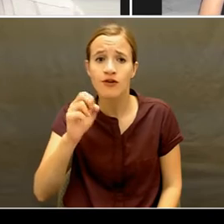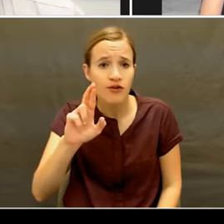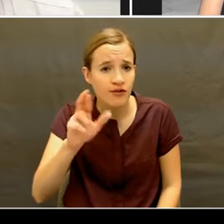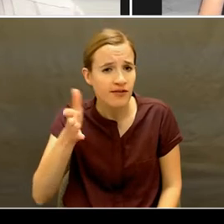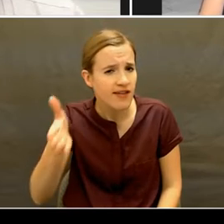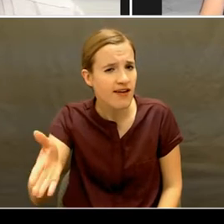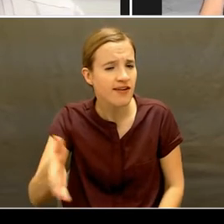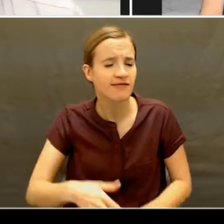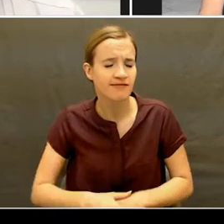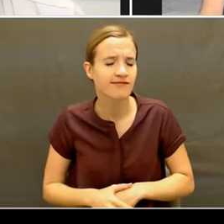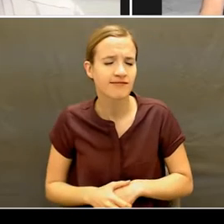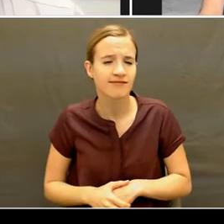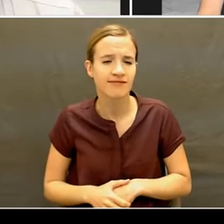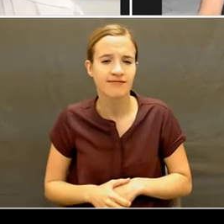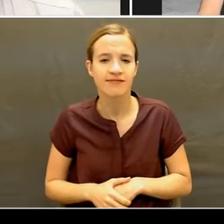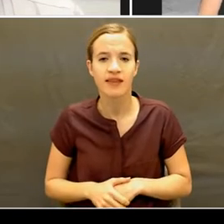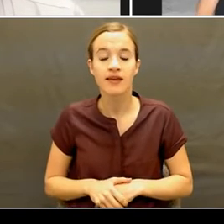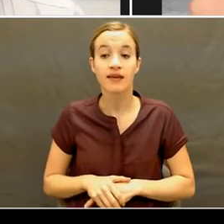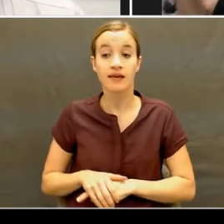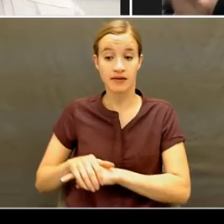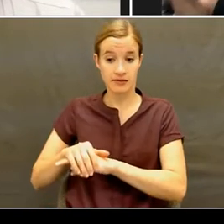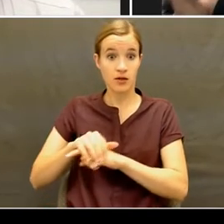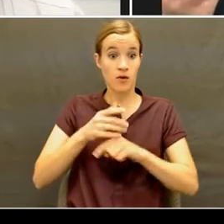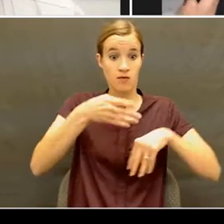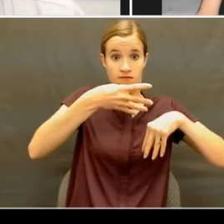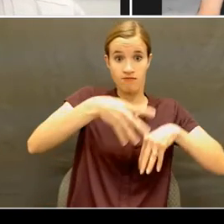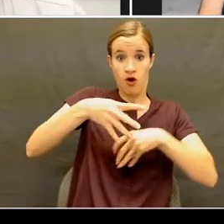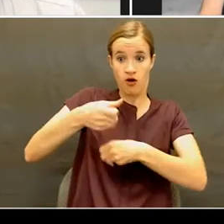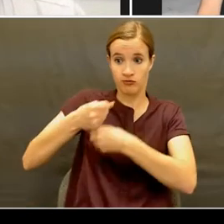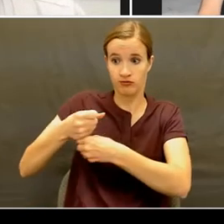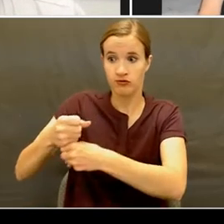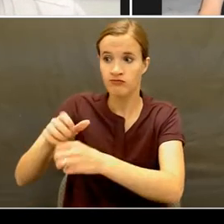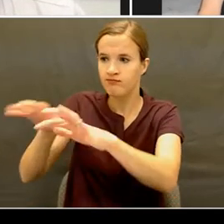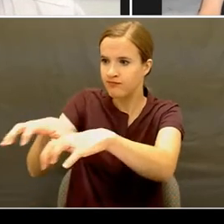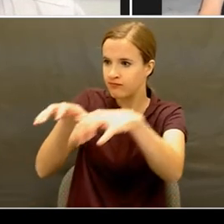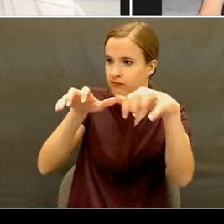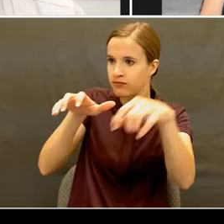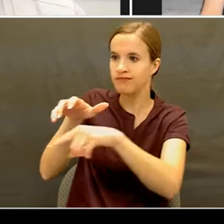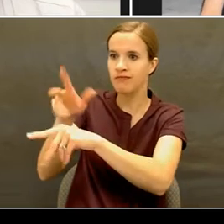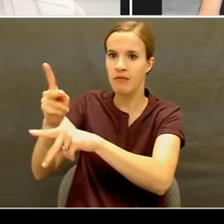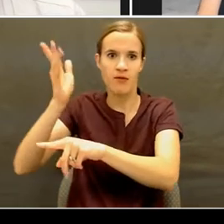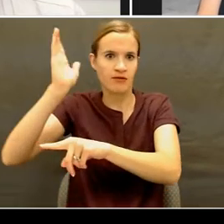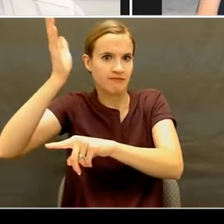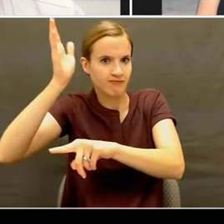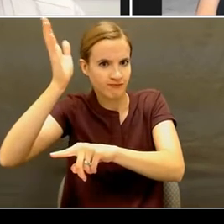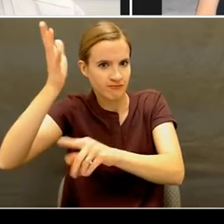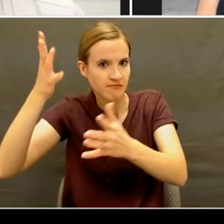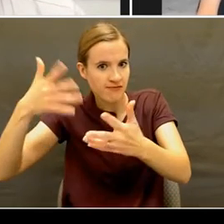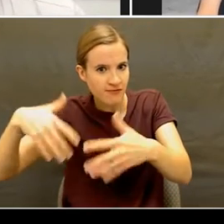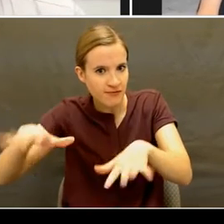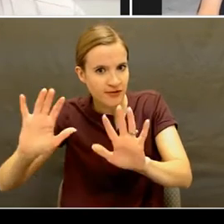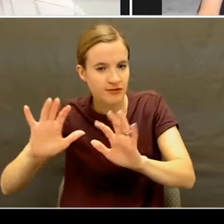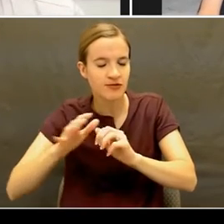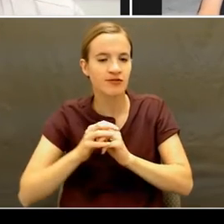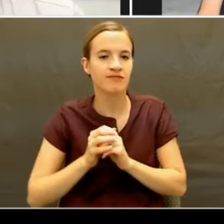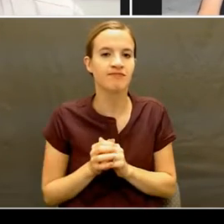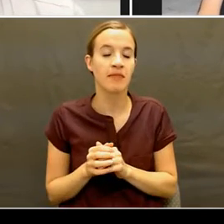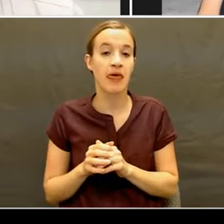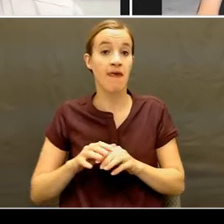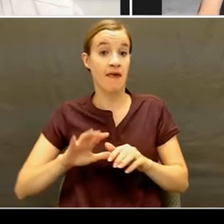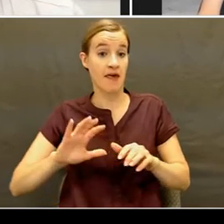You know and, and then after the great speeches that we had there, there were a group of people